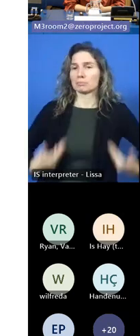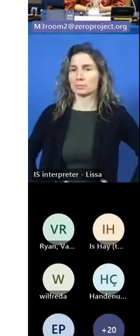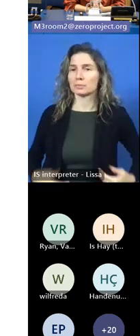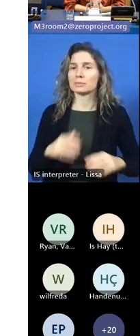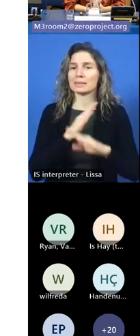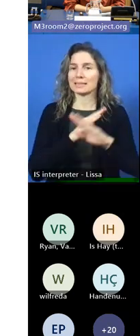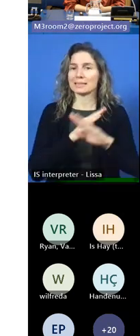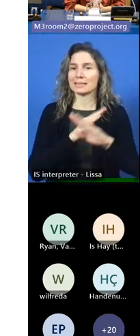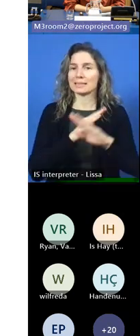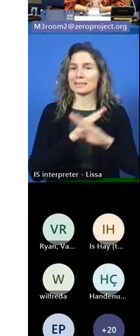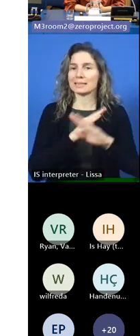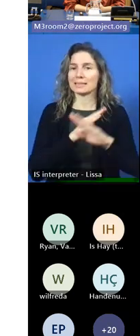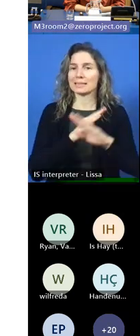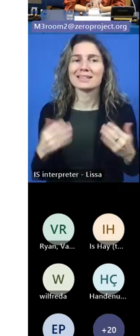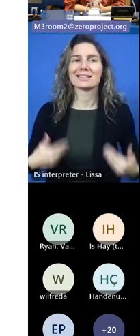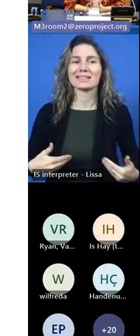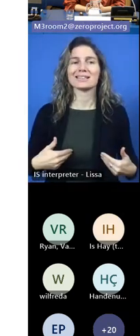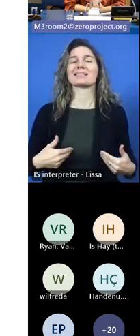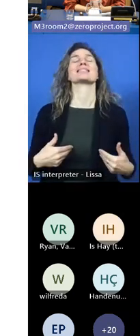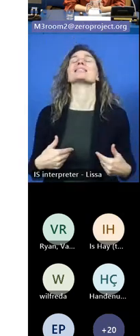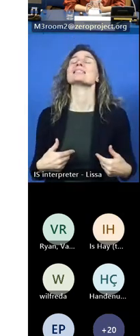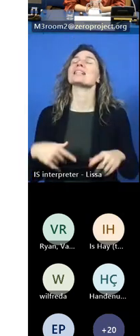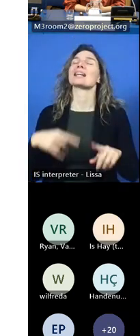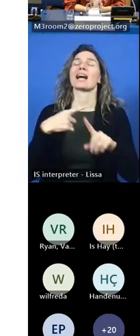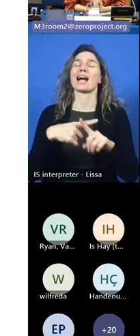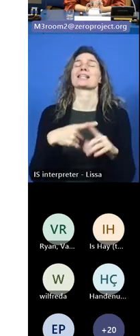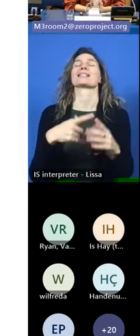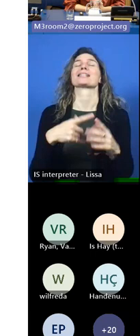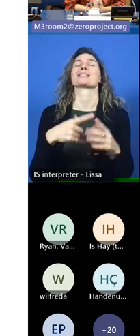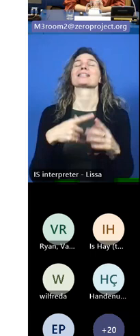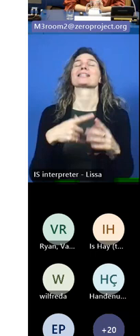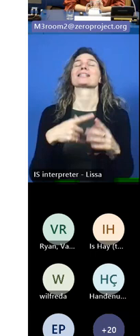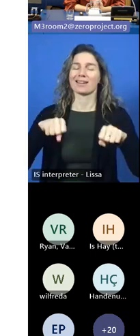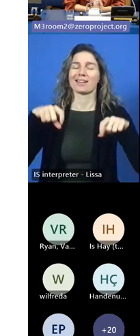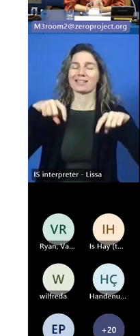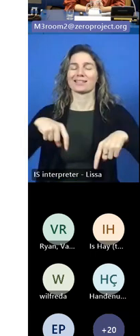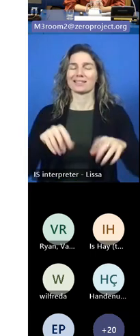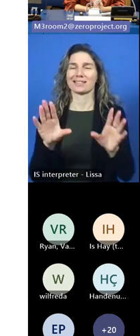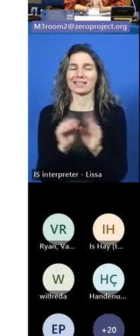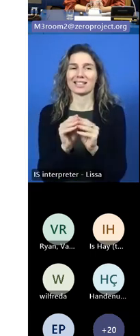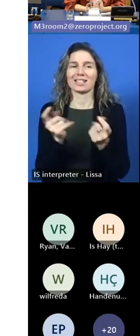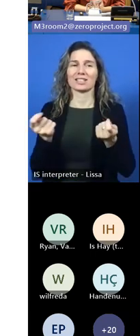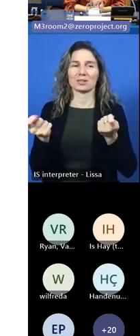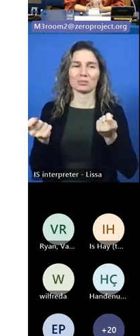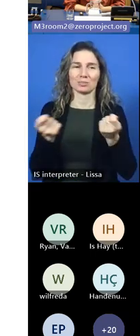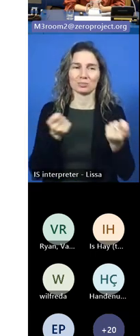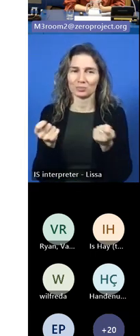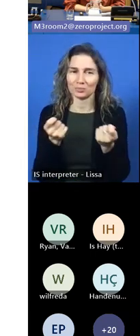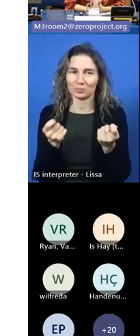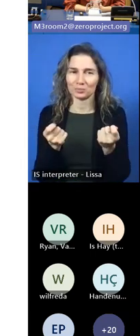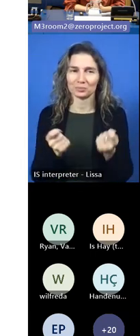deeply honoured to chair this session. The idea of empowering young people with disabilities for